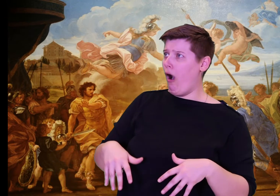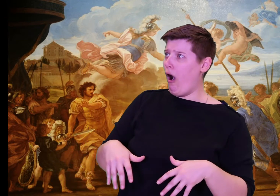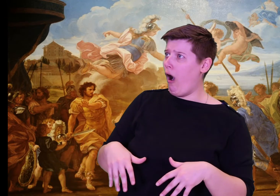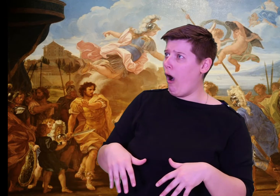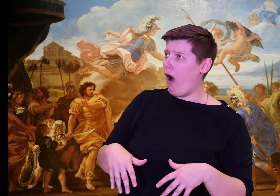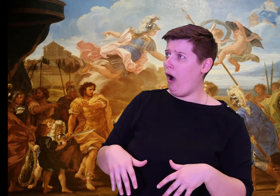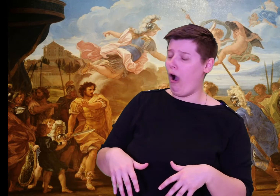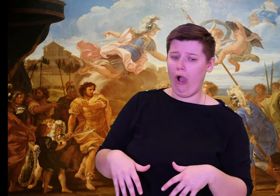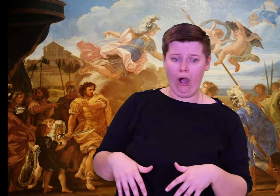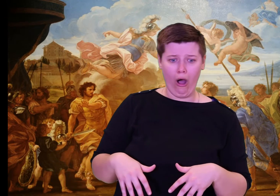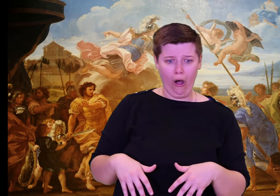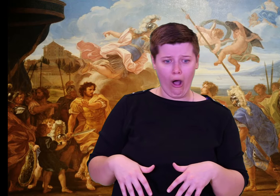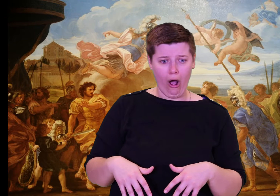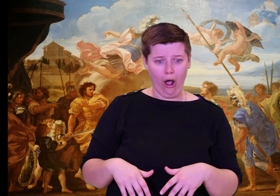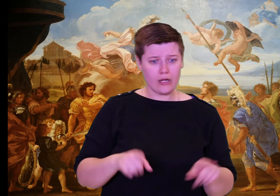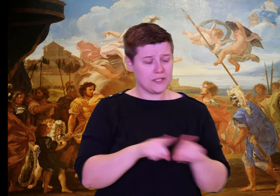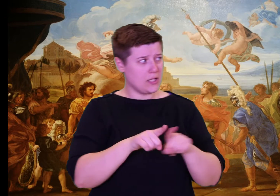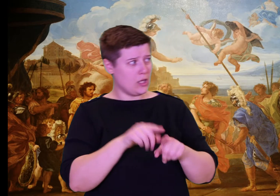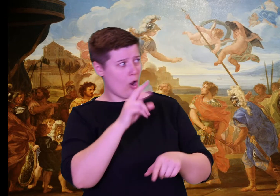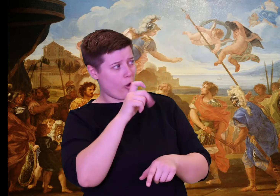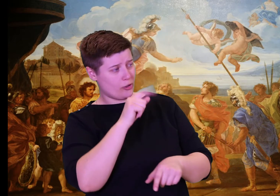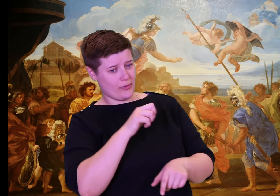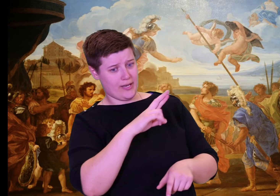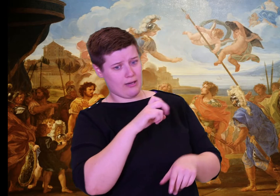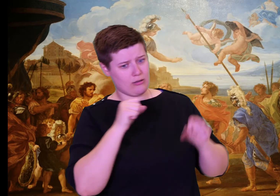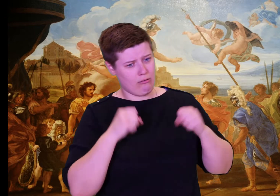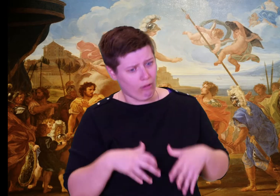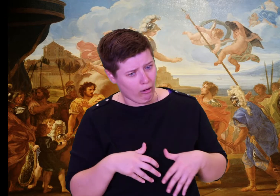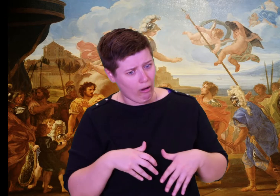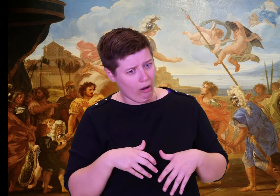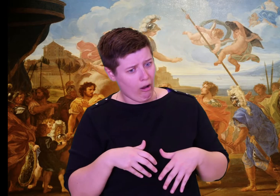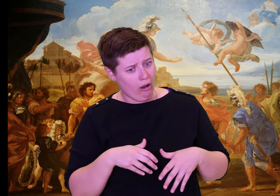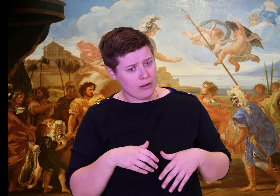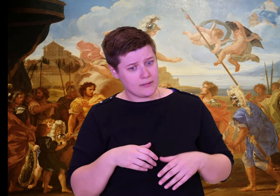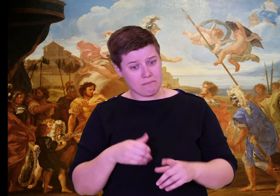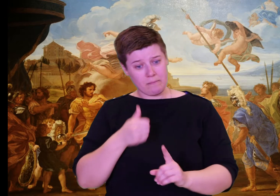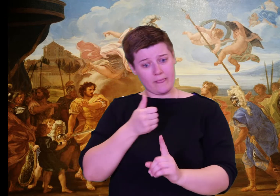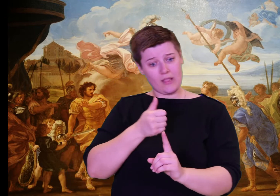The people listened to Athena's words.